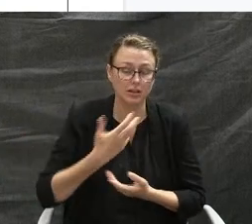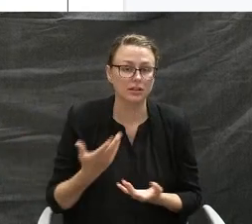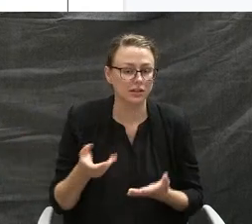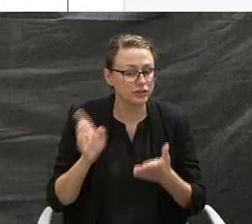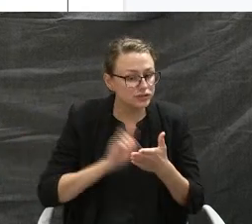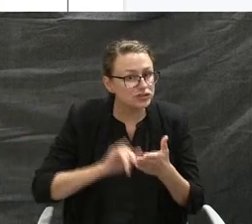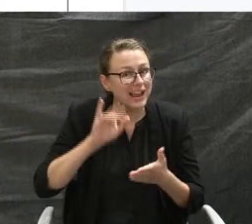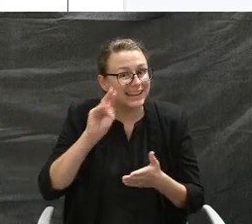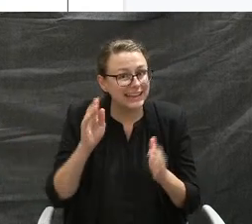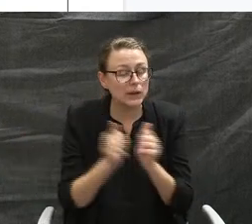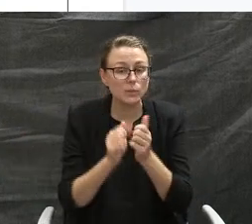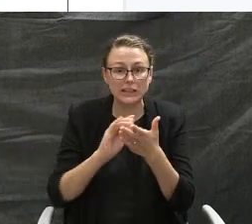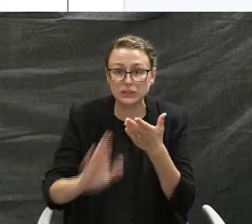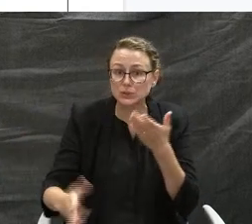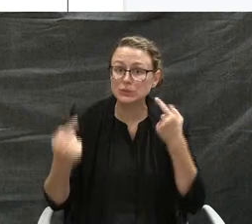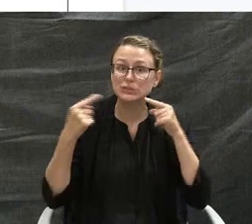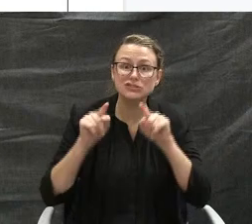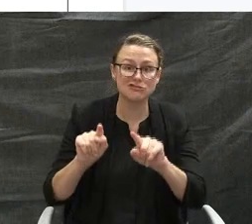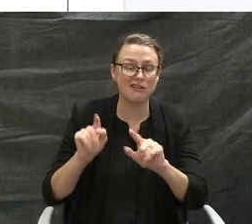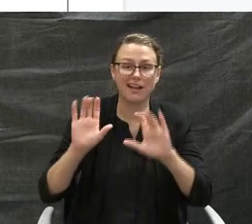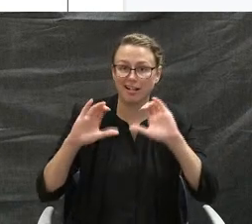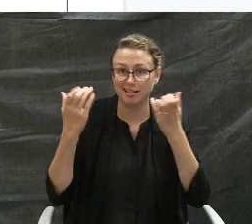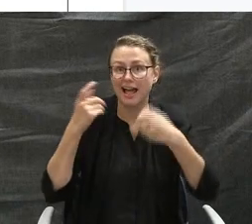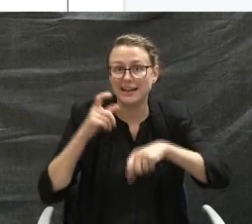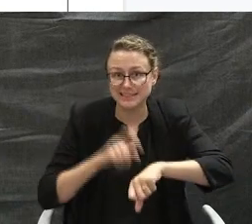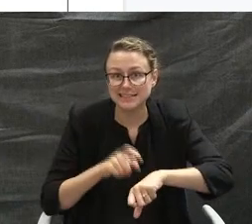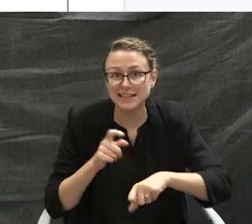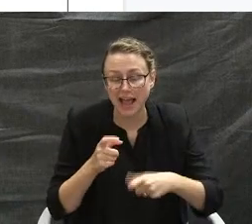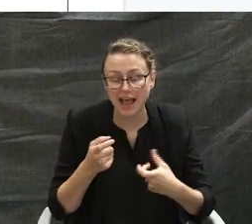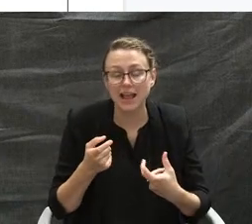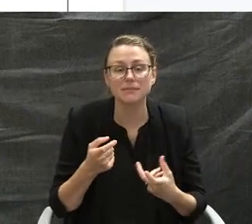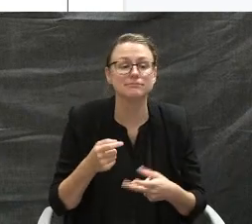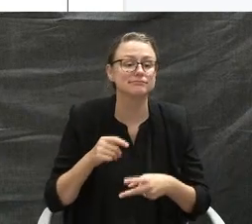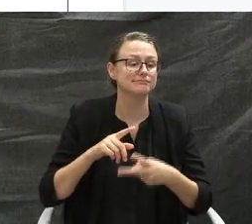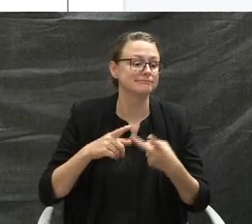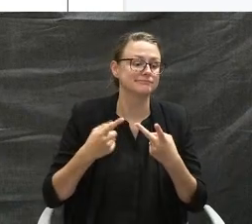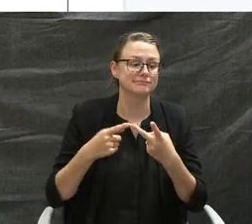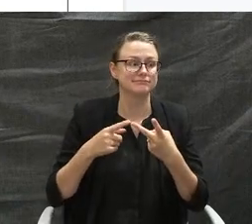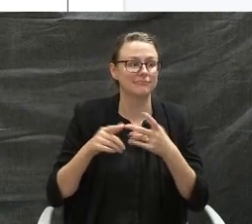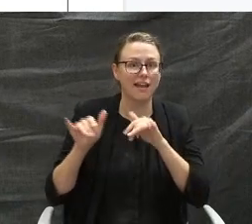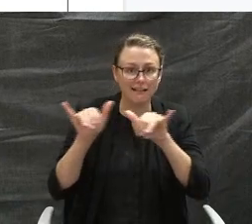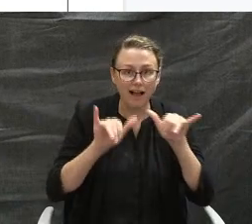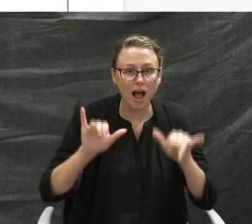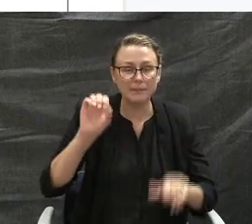with students during assigned class time. Common routine by each teacher. Common Schoology formatting live Google Meats in